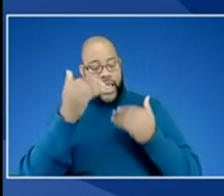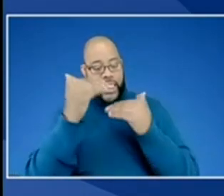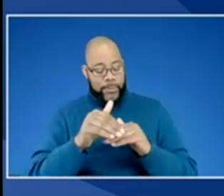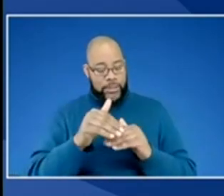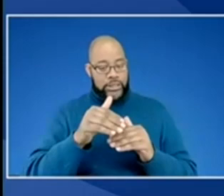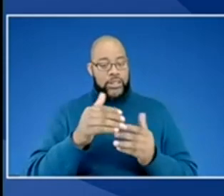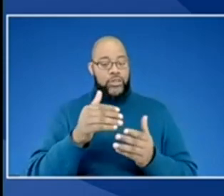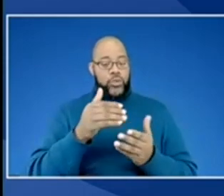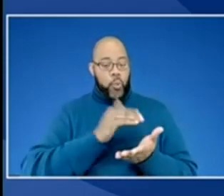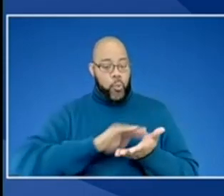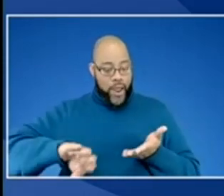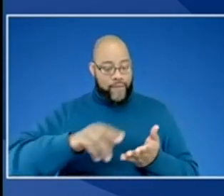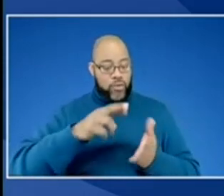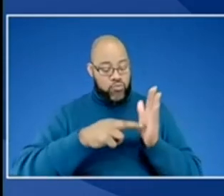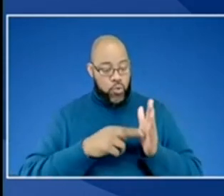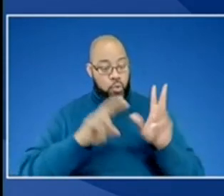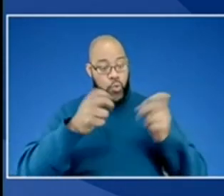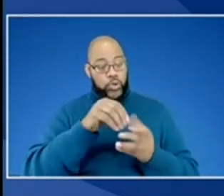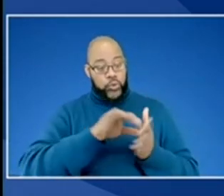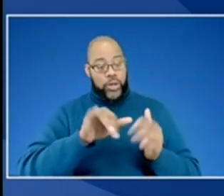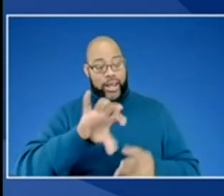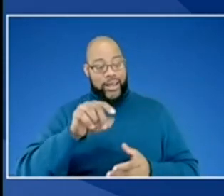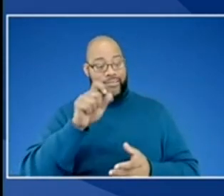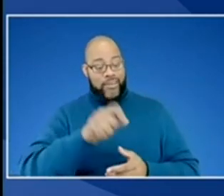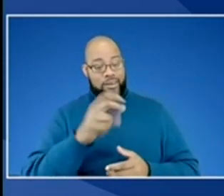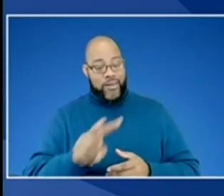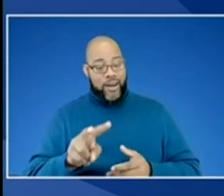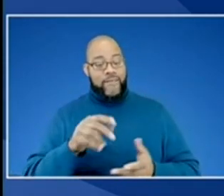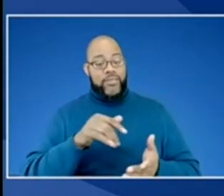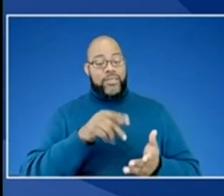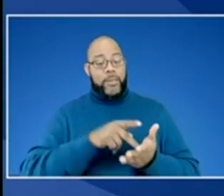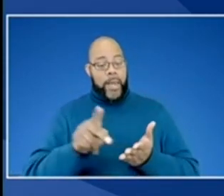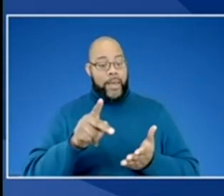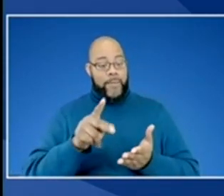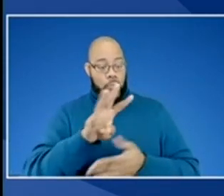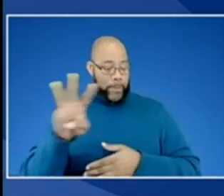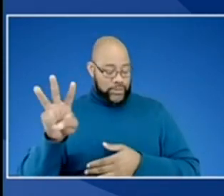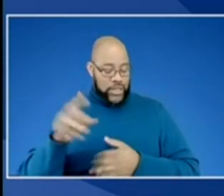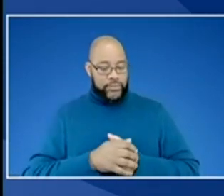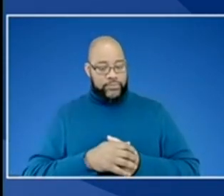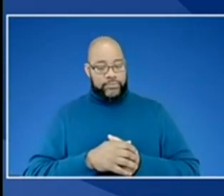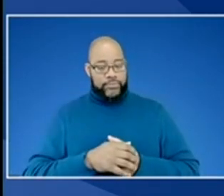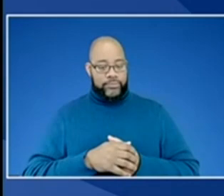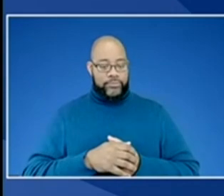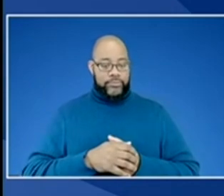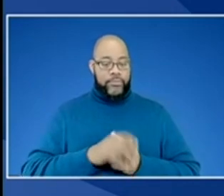To quote Studentaid.gov limited waiver website, periods of repayment where